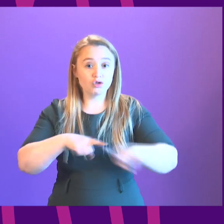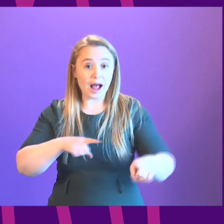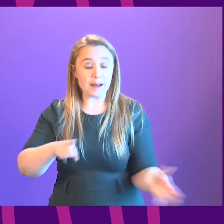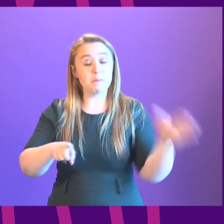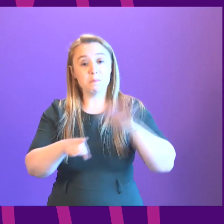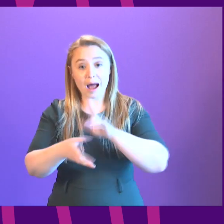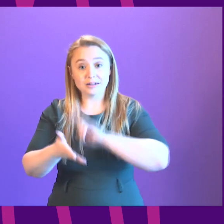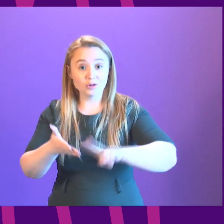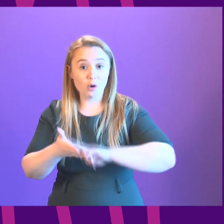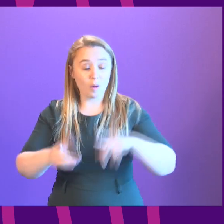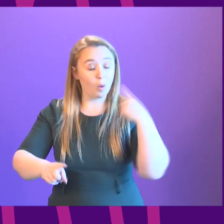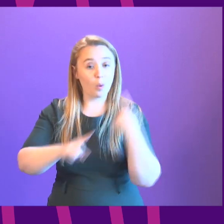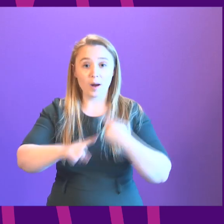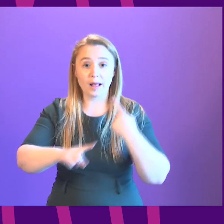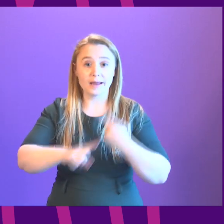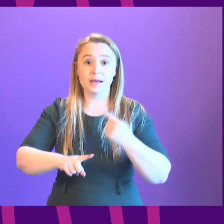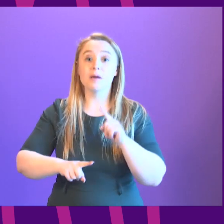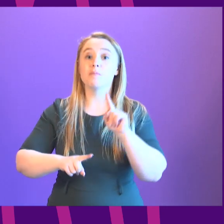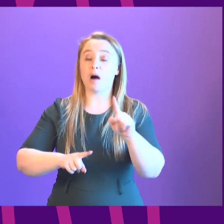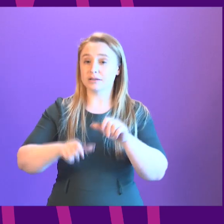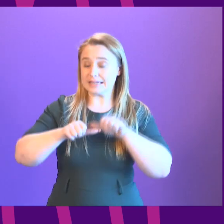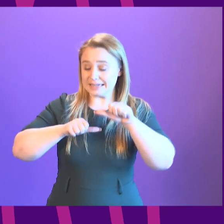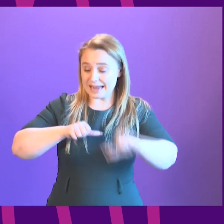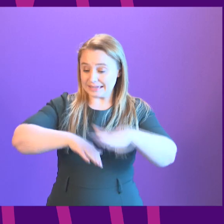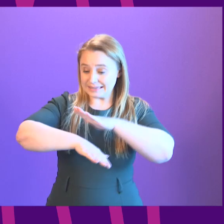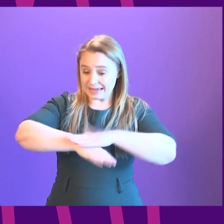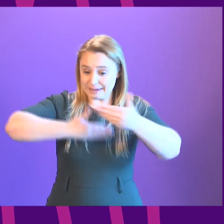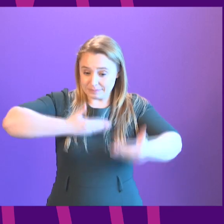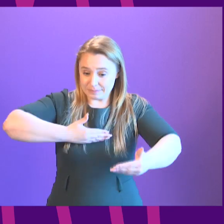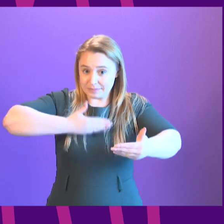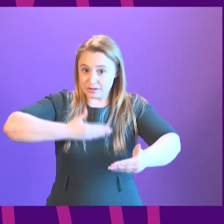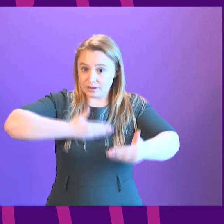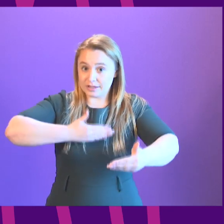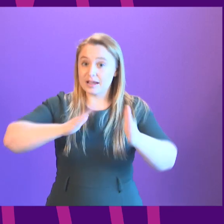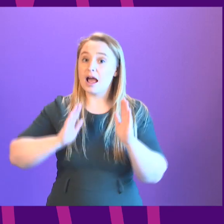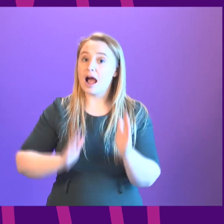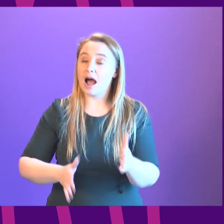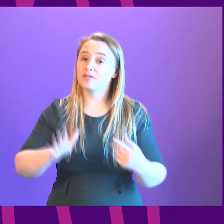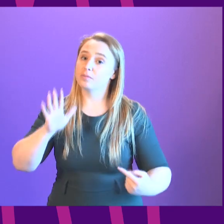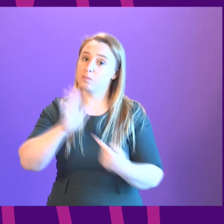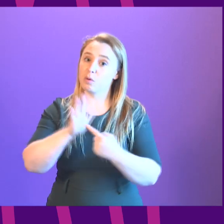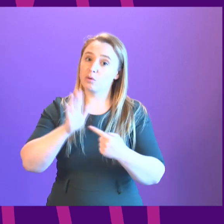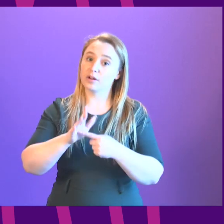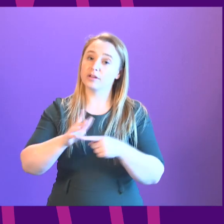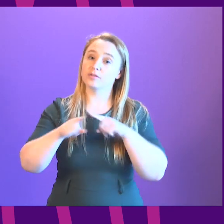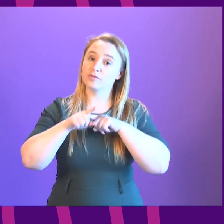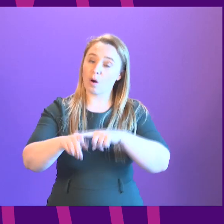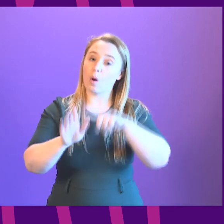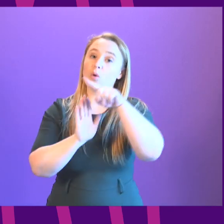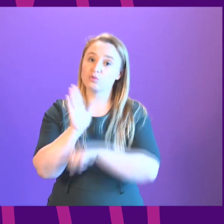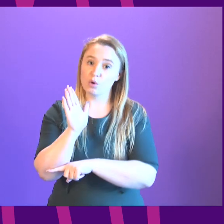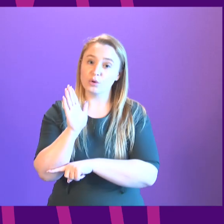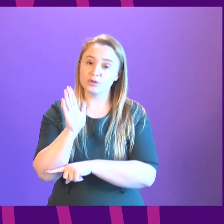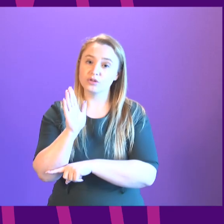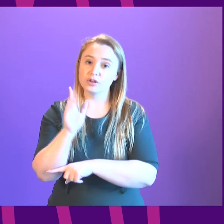but it is important that, in this next period, we all do all the things that can help to bring that about.